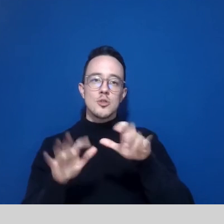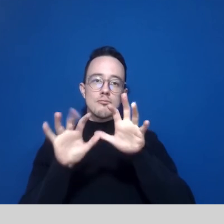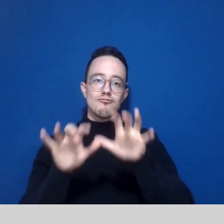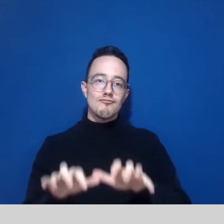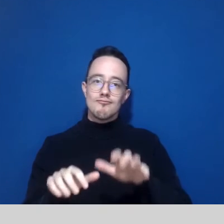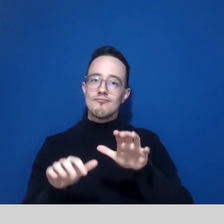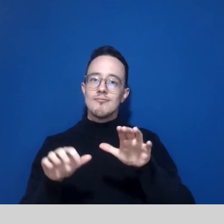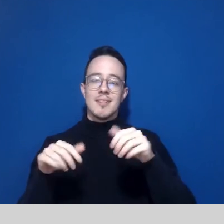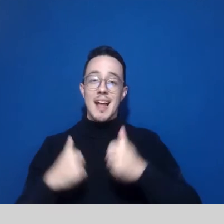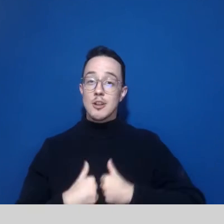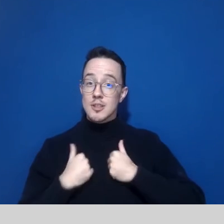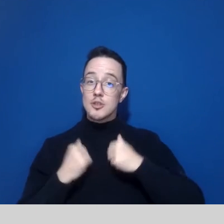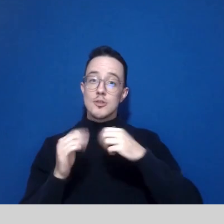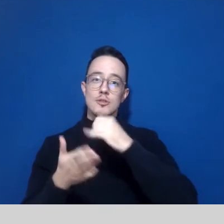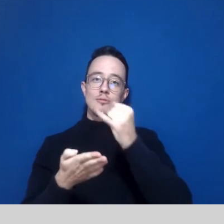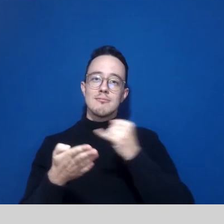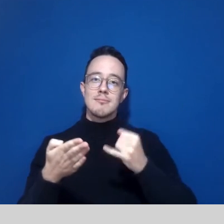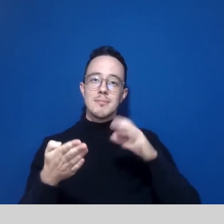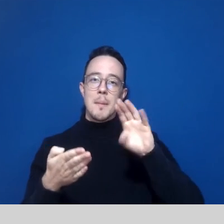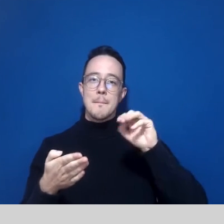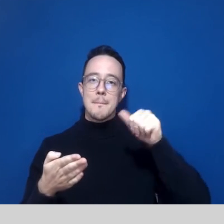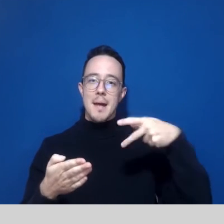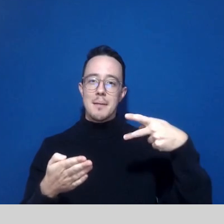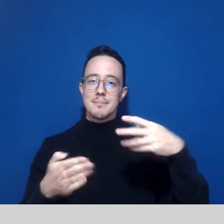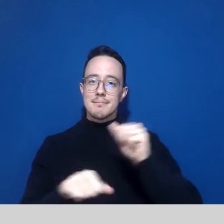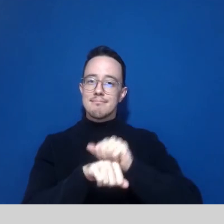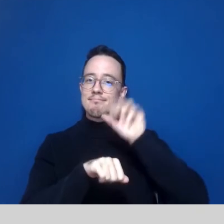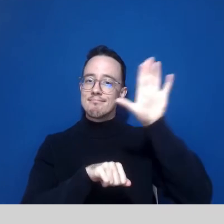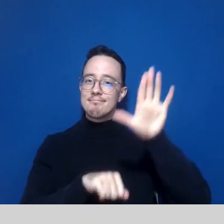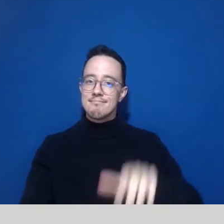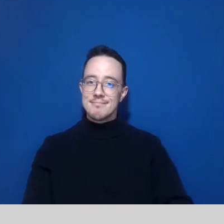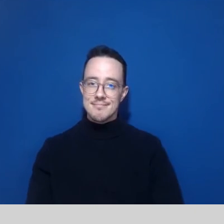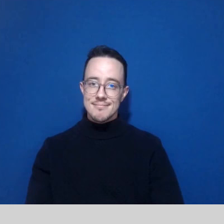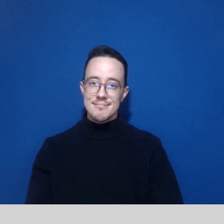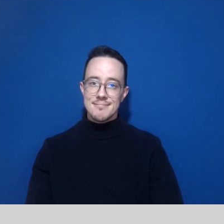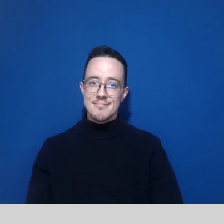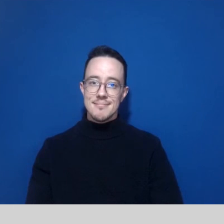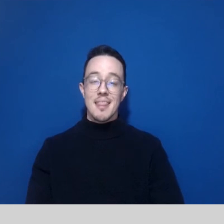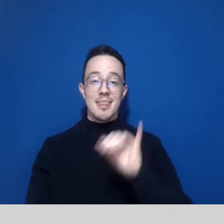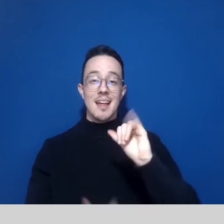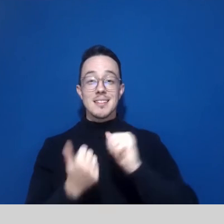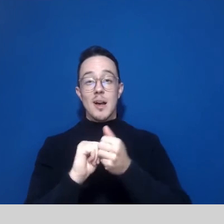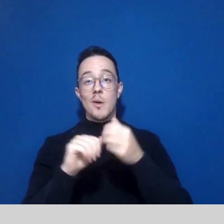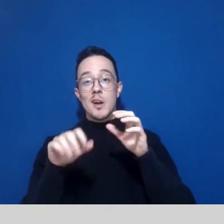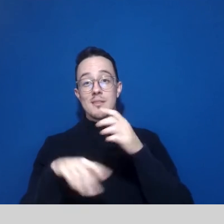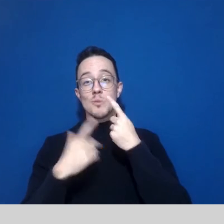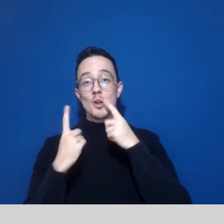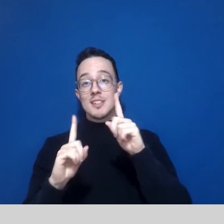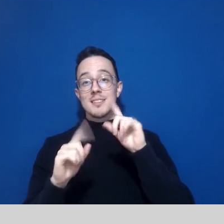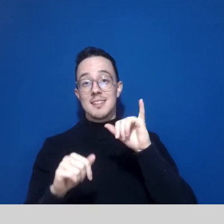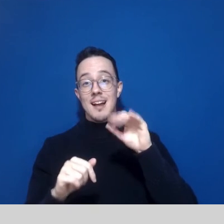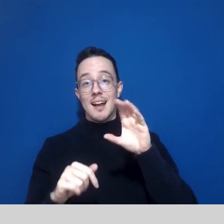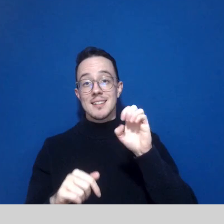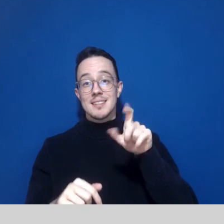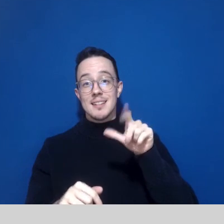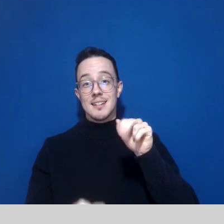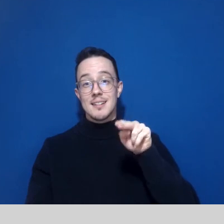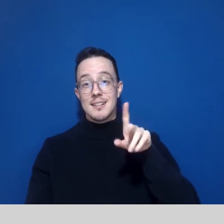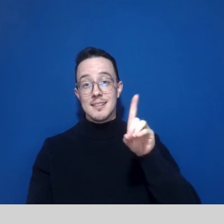or there even sometimes you don't need an address at all, because you just right where you want your mail to be sent. And in Iceland, it works like that.